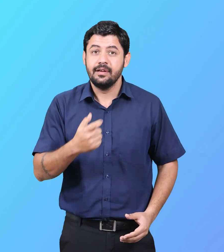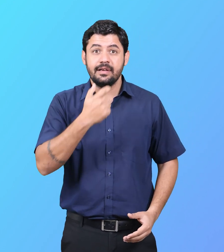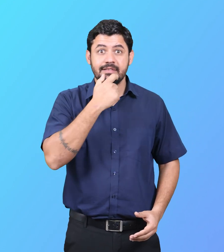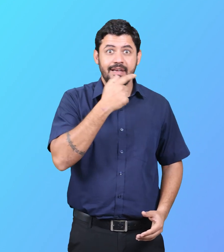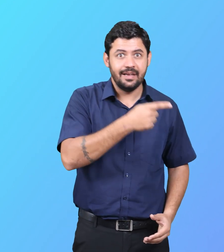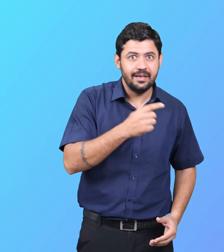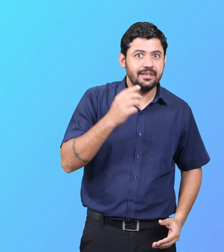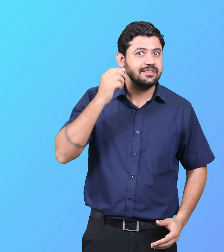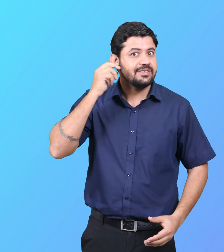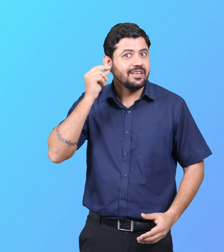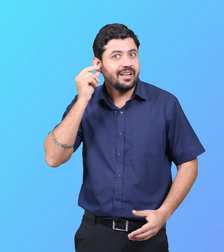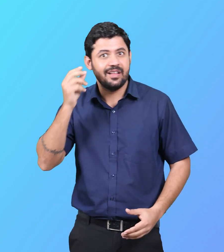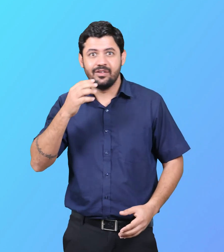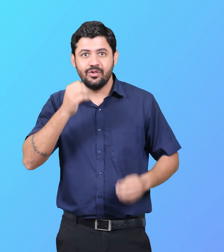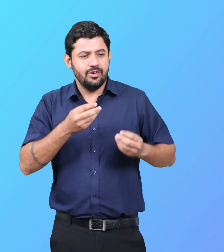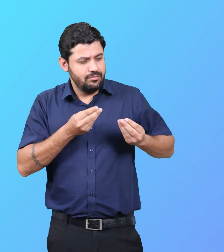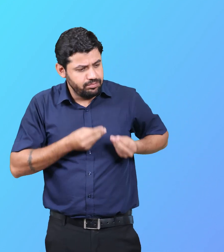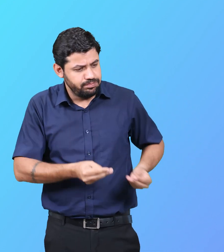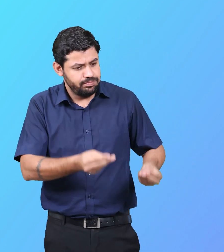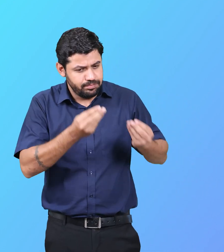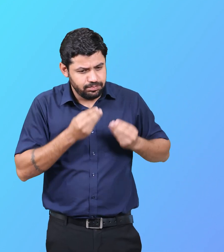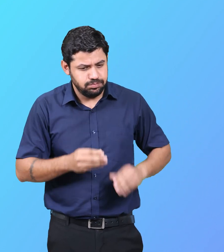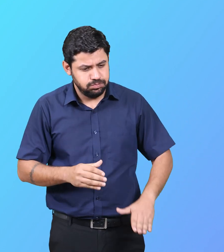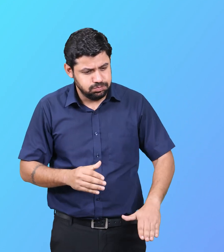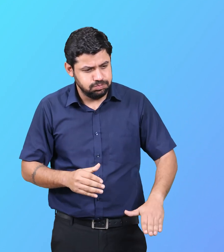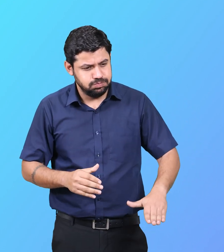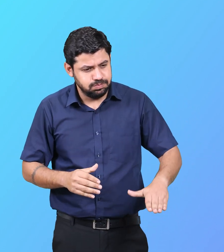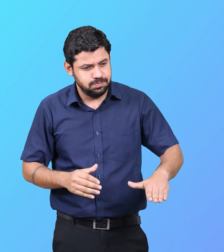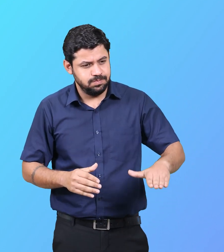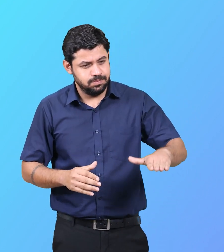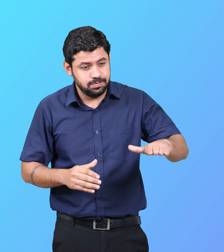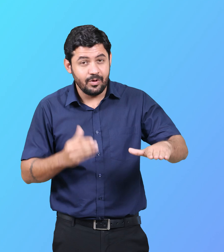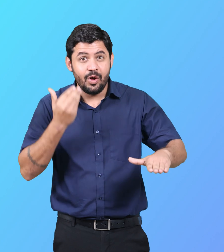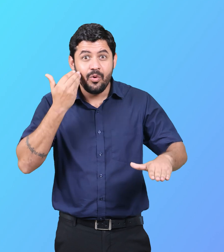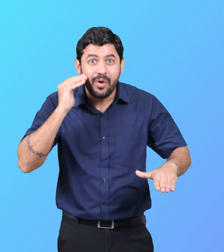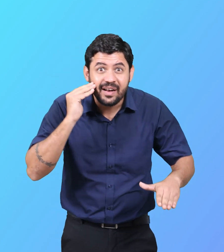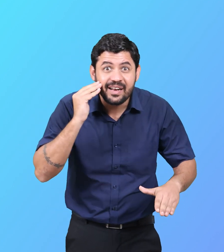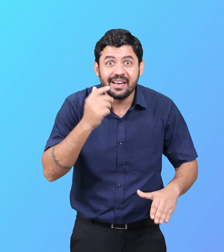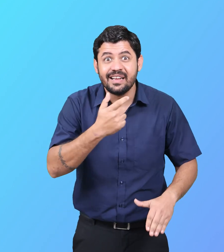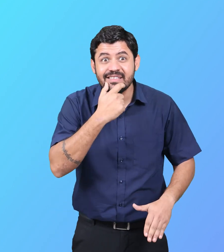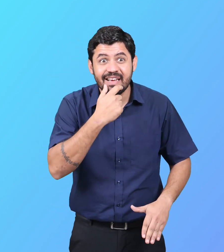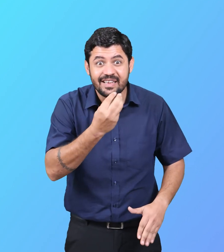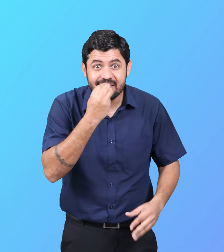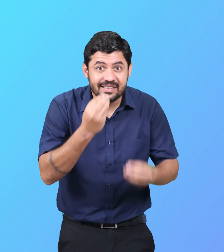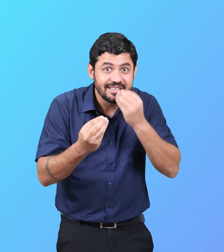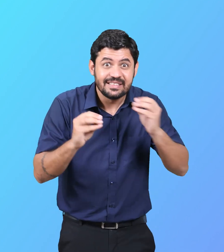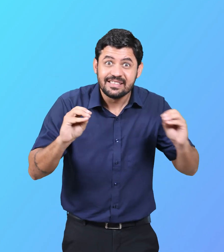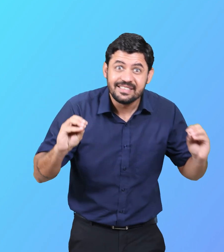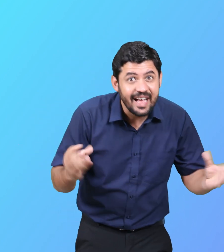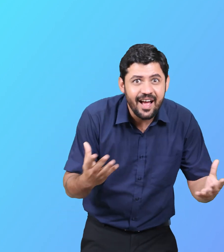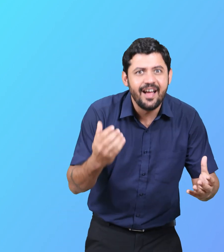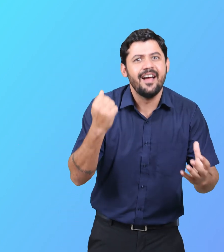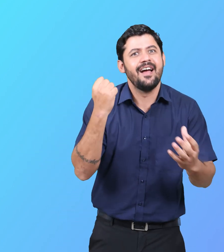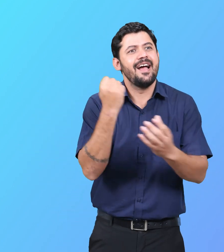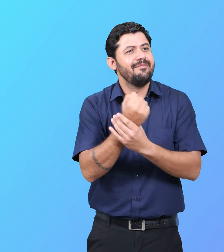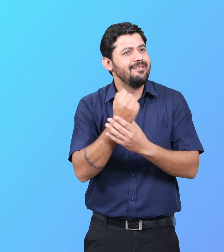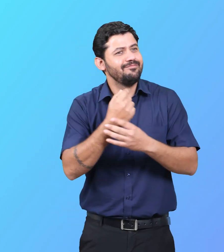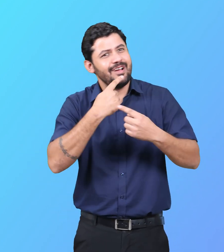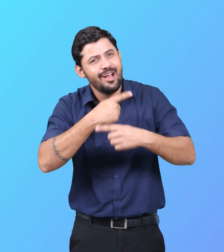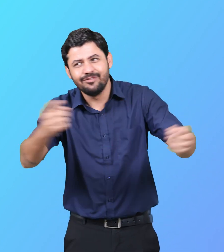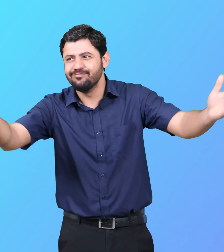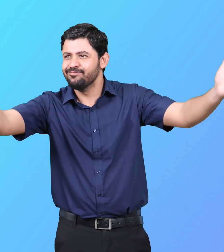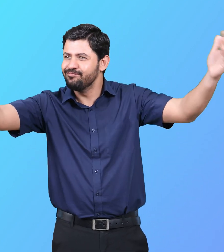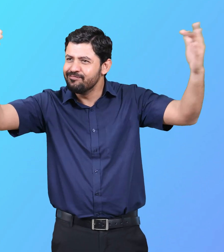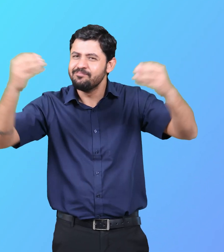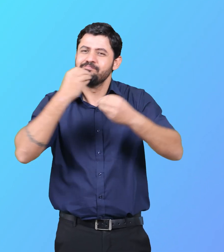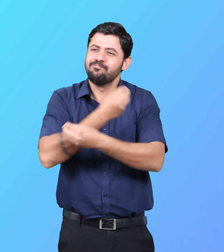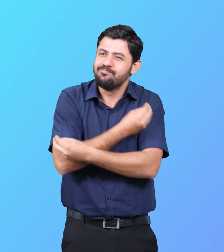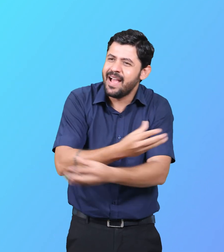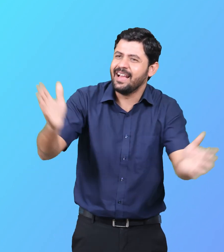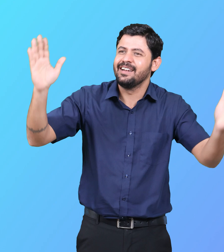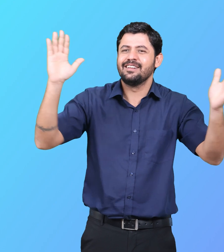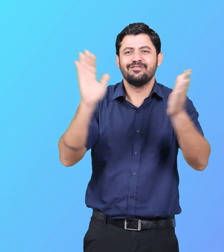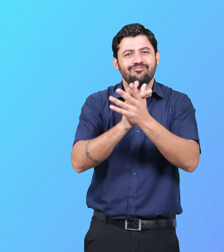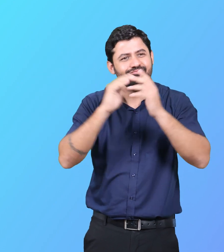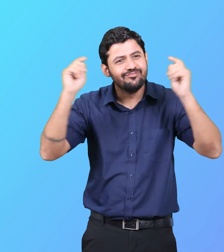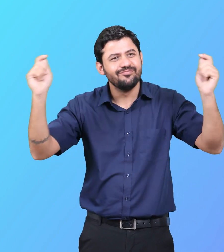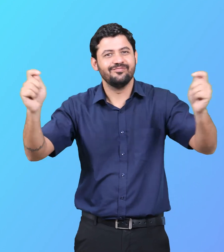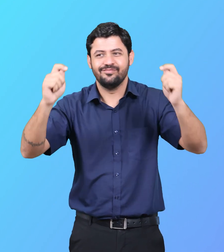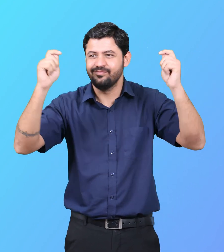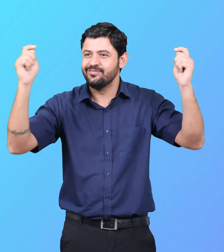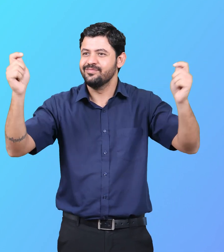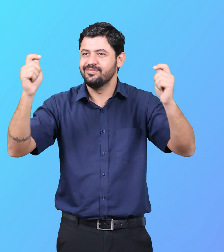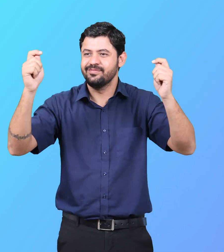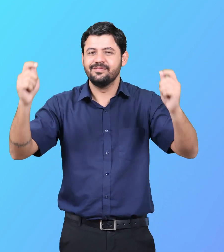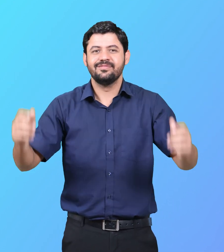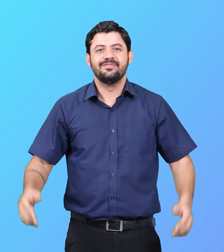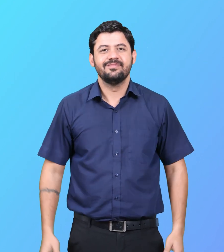Isaac continued to grow, and soon he was old enough to eat food instead of his mother’s milk. Abraham gave a big party to celebrate this day.